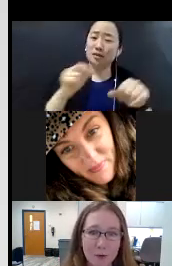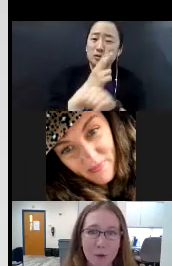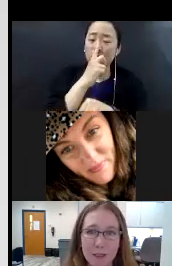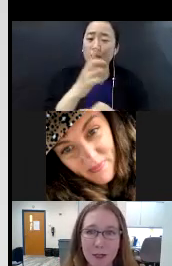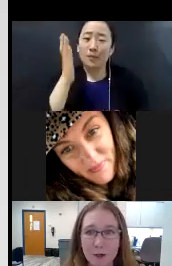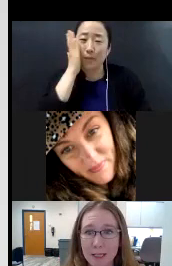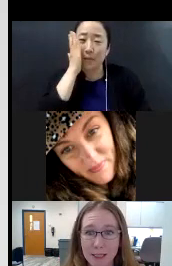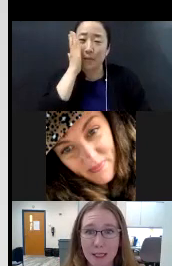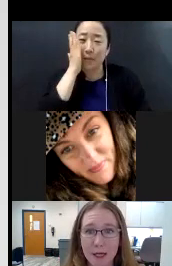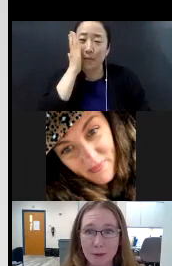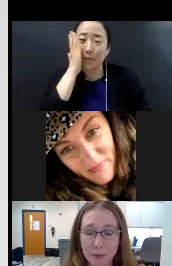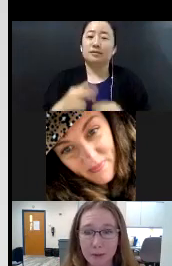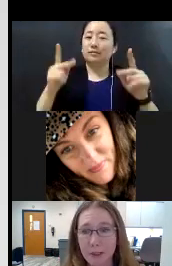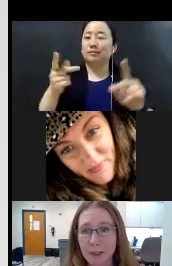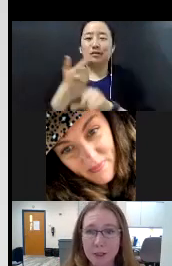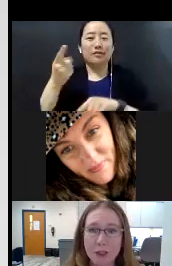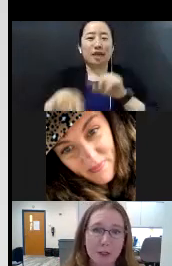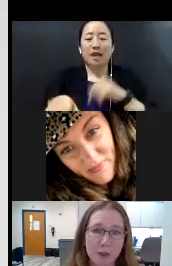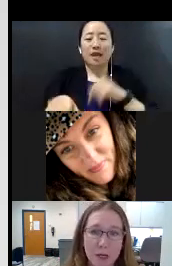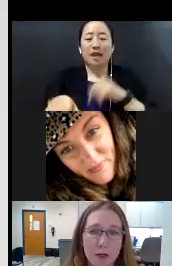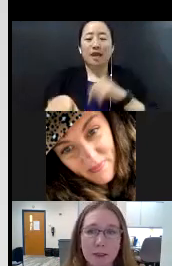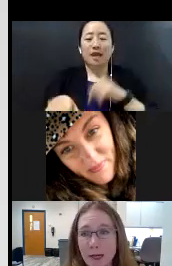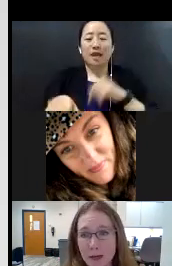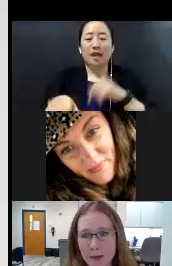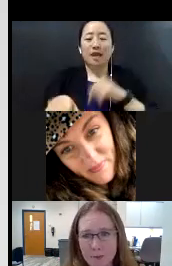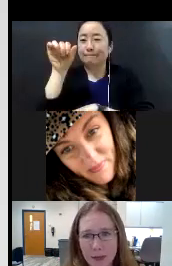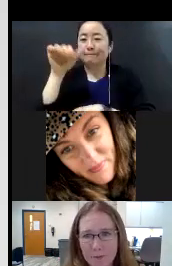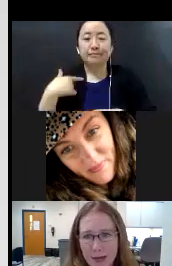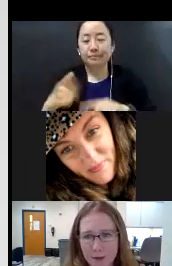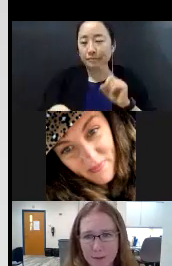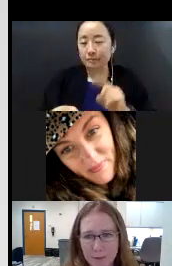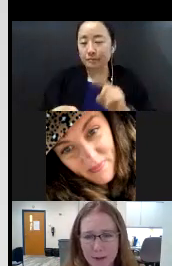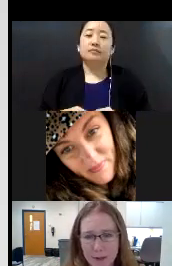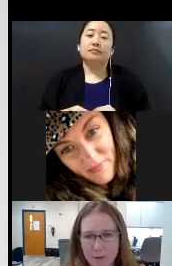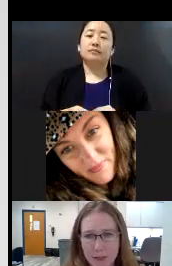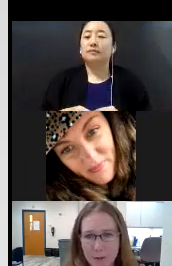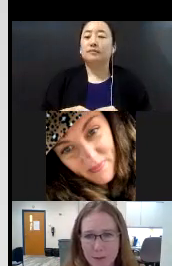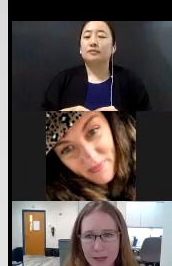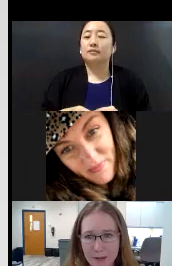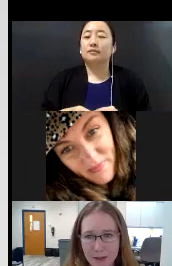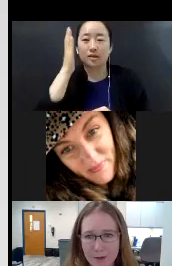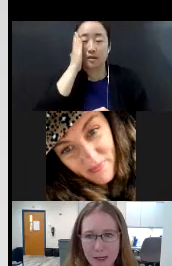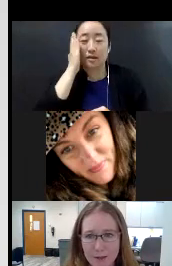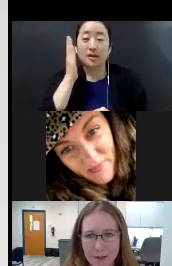WOULDN'T TOLERATE SITTING UP IN A CHAIR. AND THEN THE INFLATABLE BED BATH THING, IT HAS A